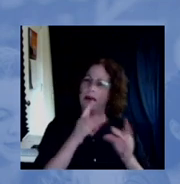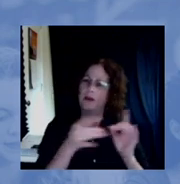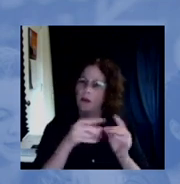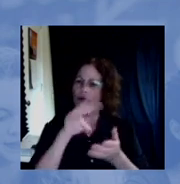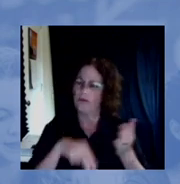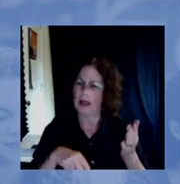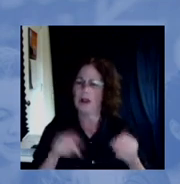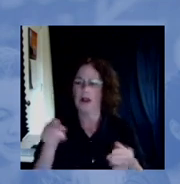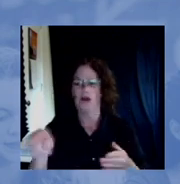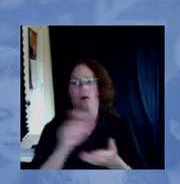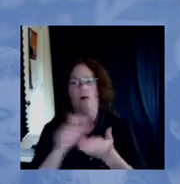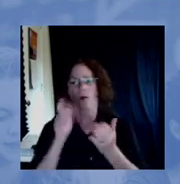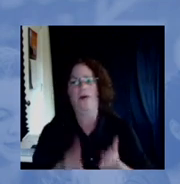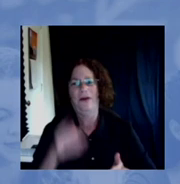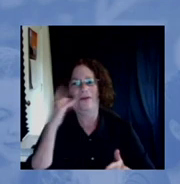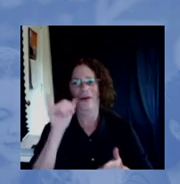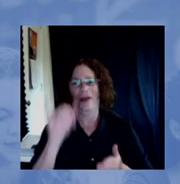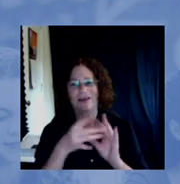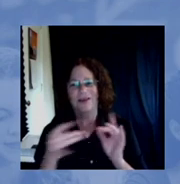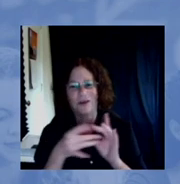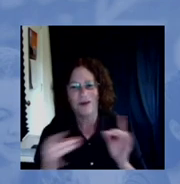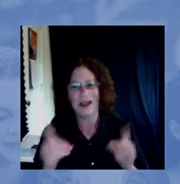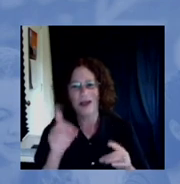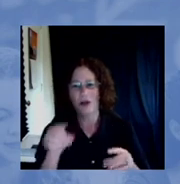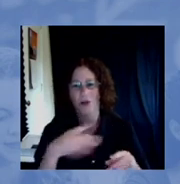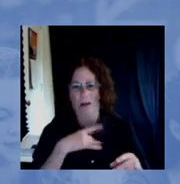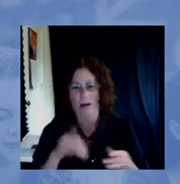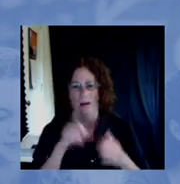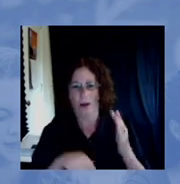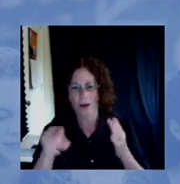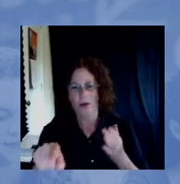OF THE STORY. SO DO YOU LIKE WHAT YOU WROTE? SO I'M GOING